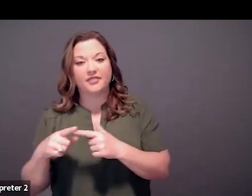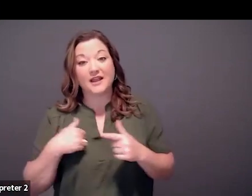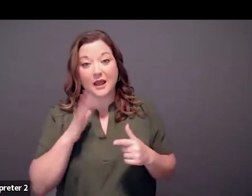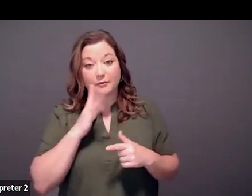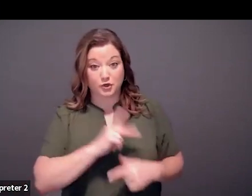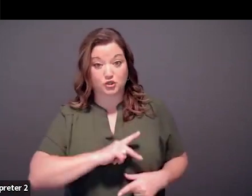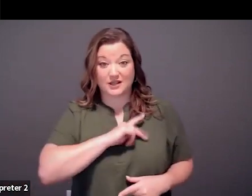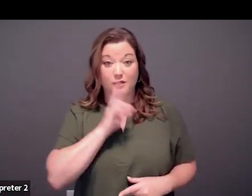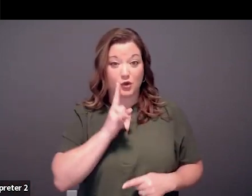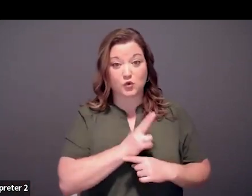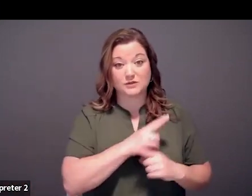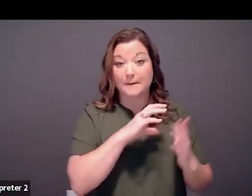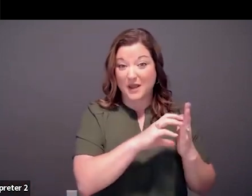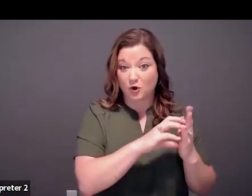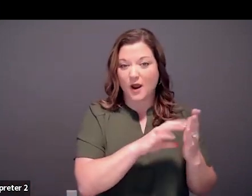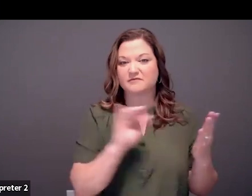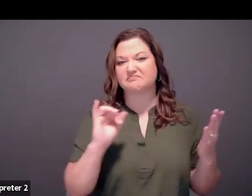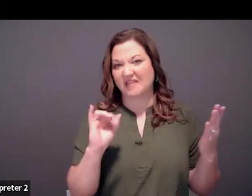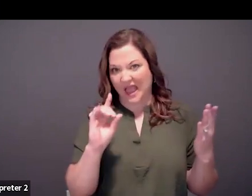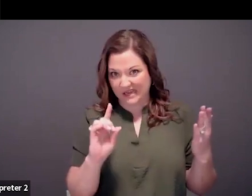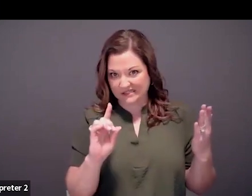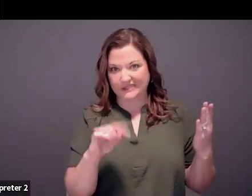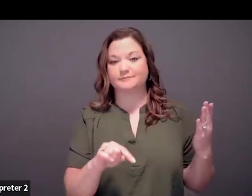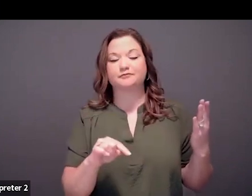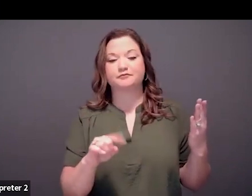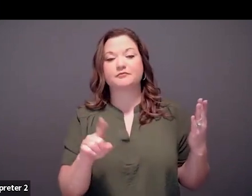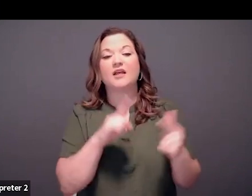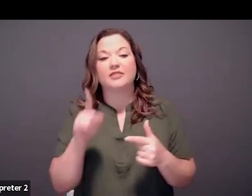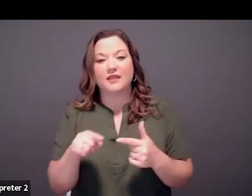and I'm going to give it an ID and then that is going to be my helper text.